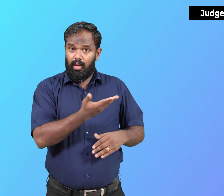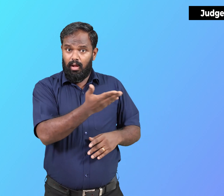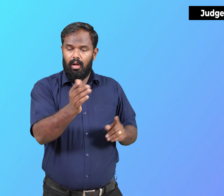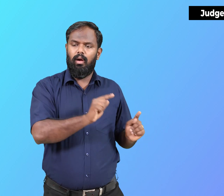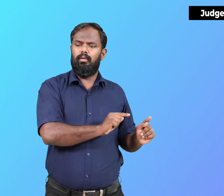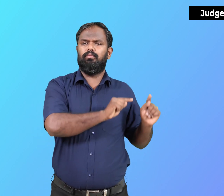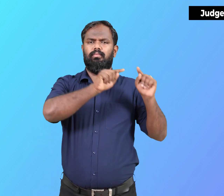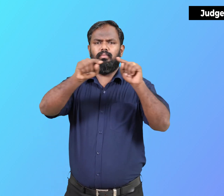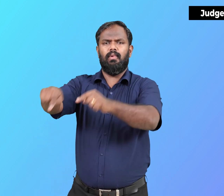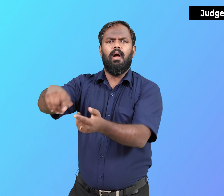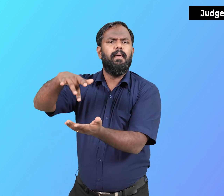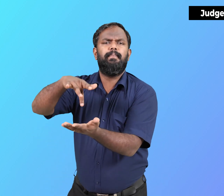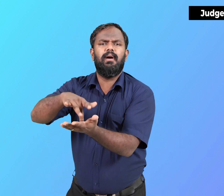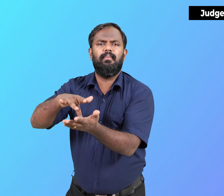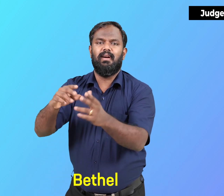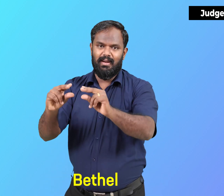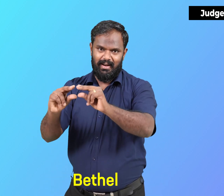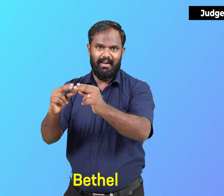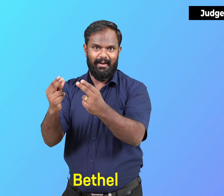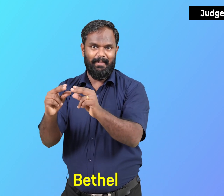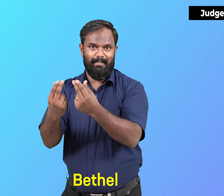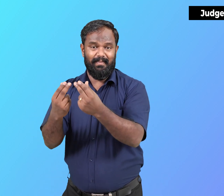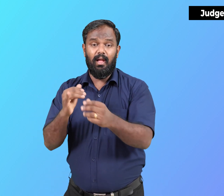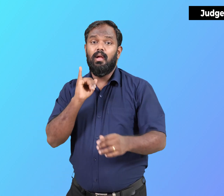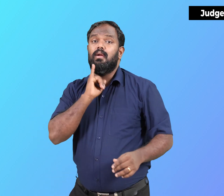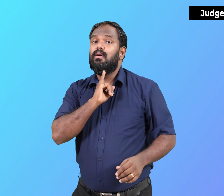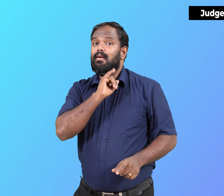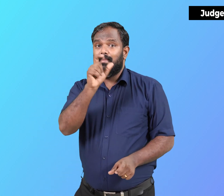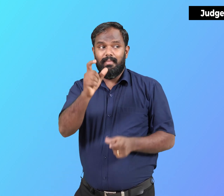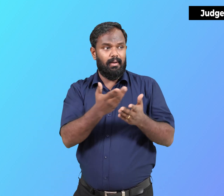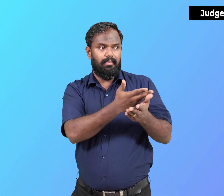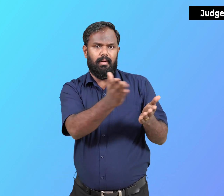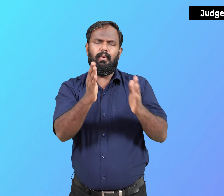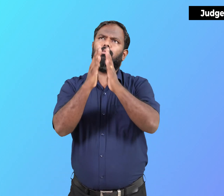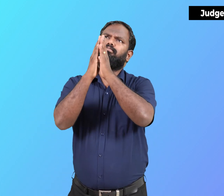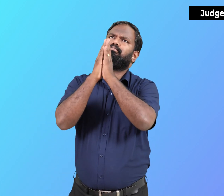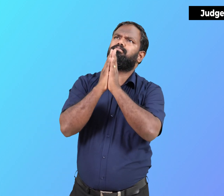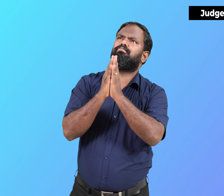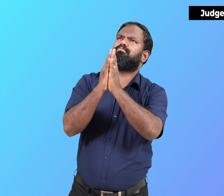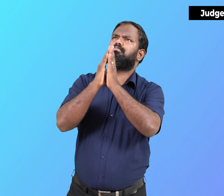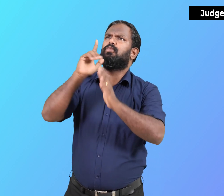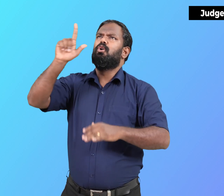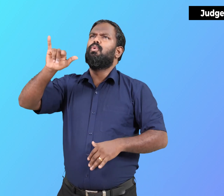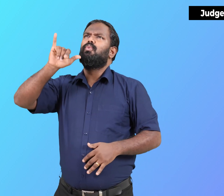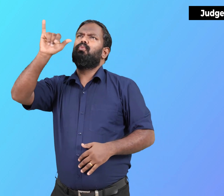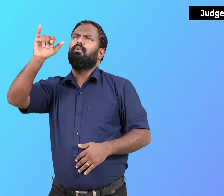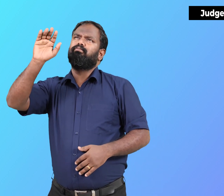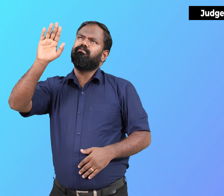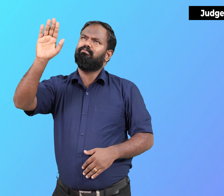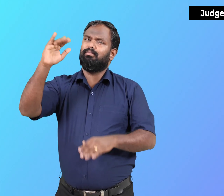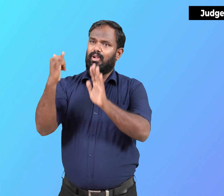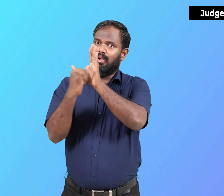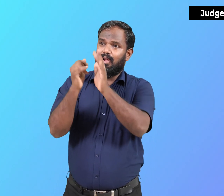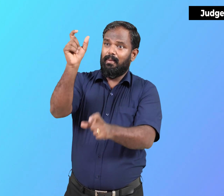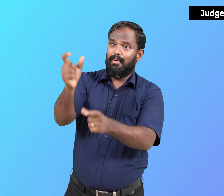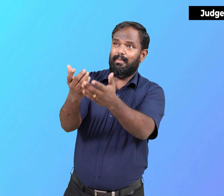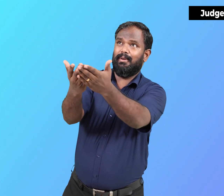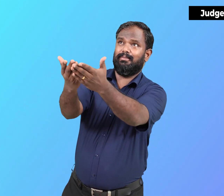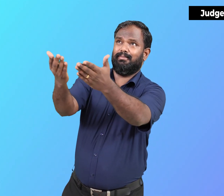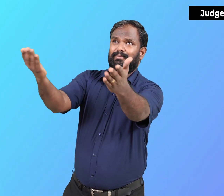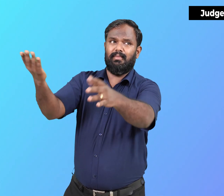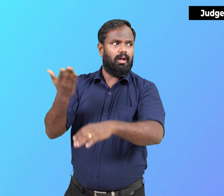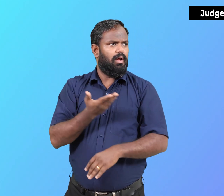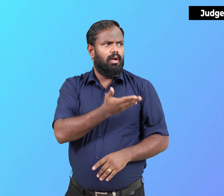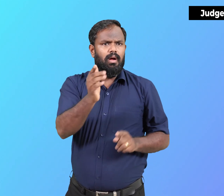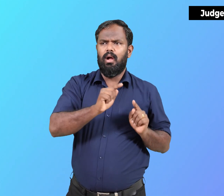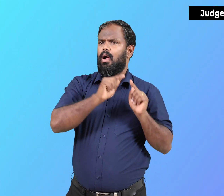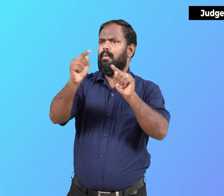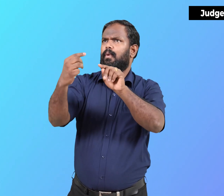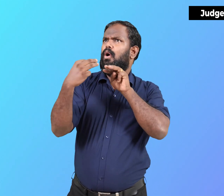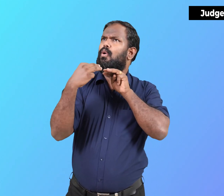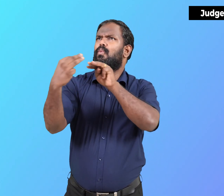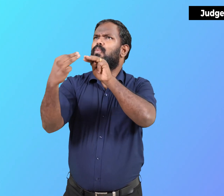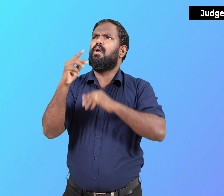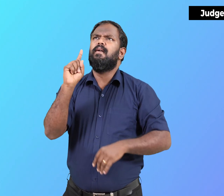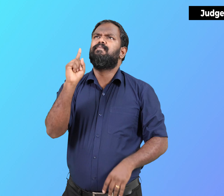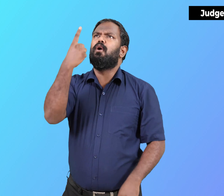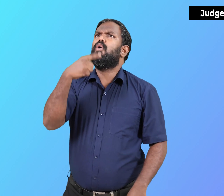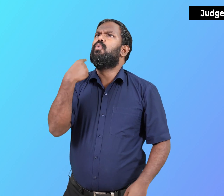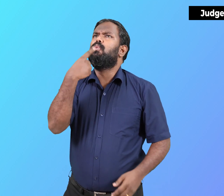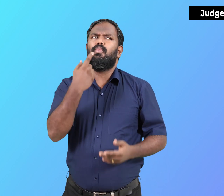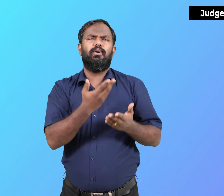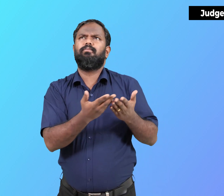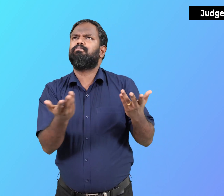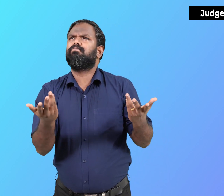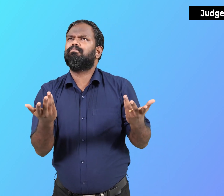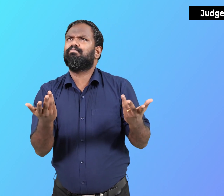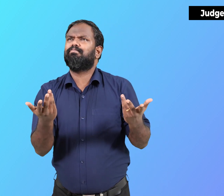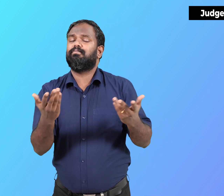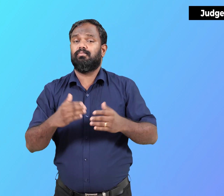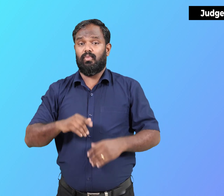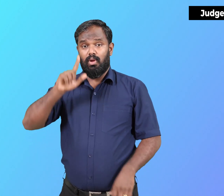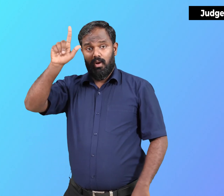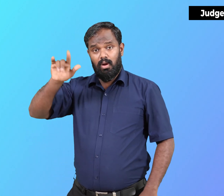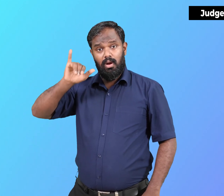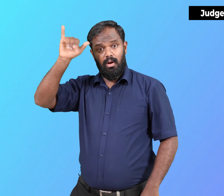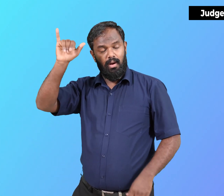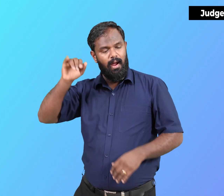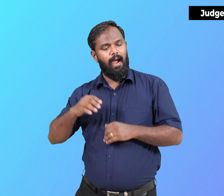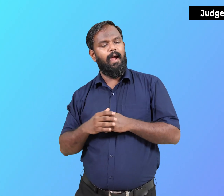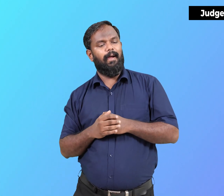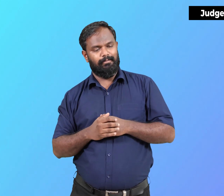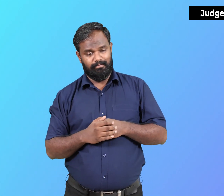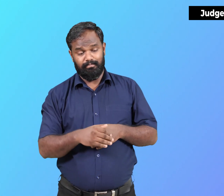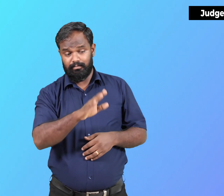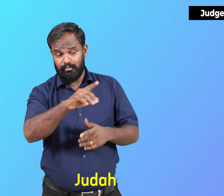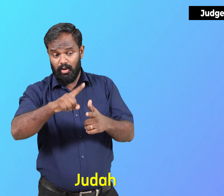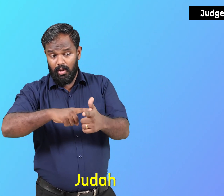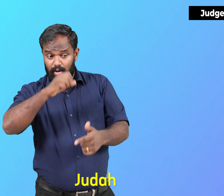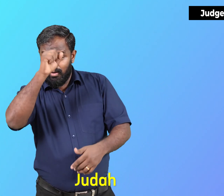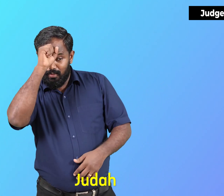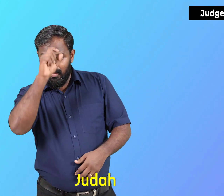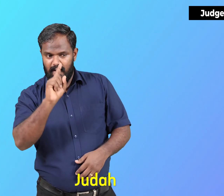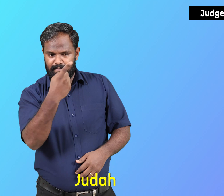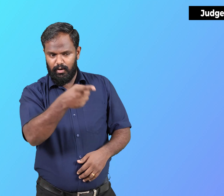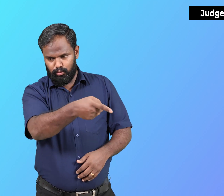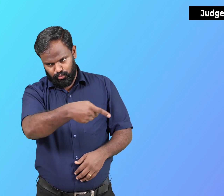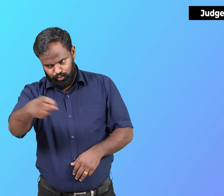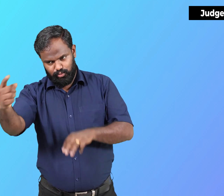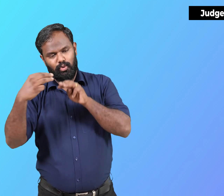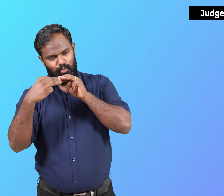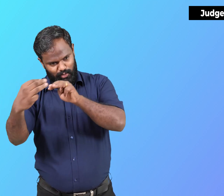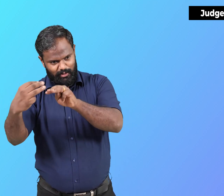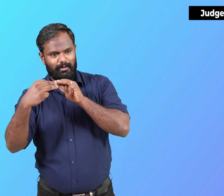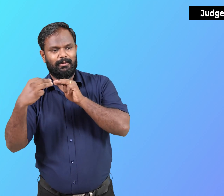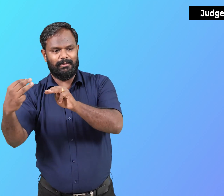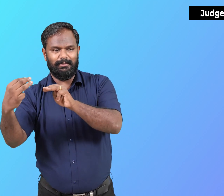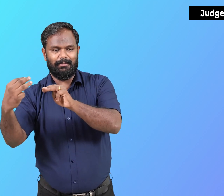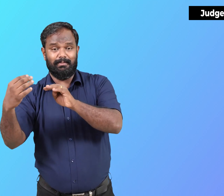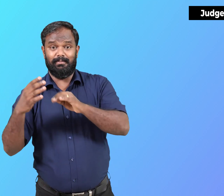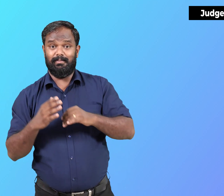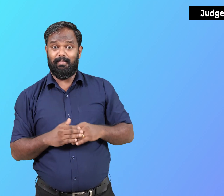The Israelites went up to the city of Bethel. At Bethel they asked God, “Which tribe will be first to attack the tribe of Benjamin?” The LORD answered, “The tribe of Judah will go first.”